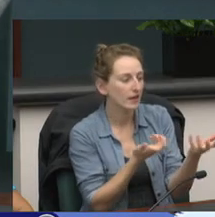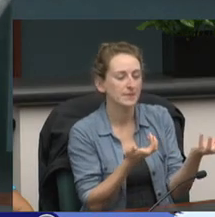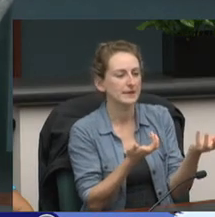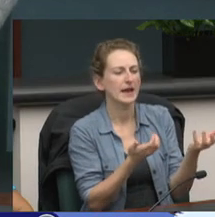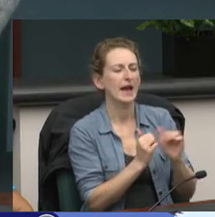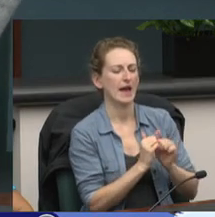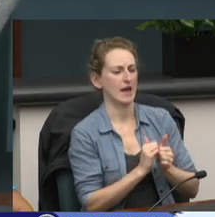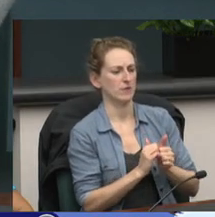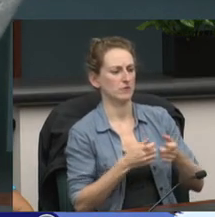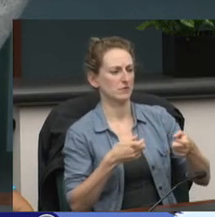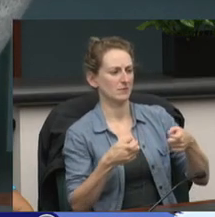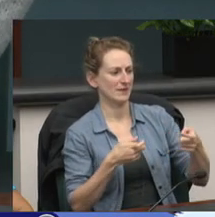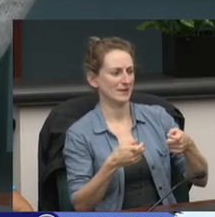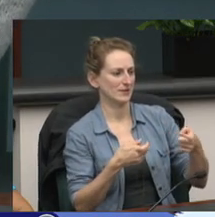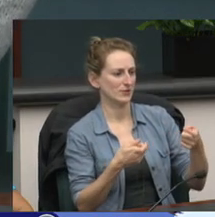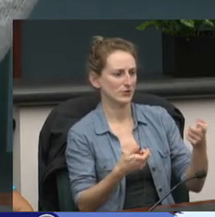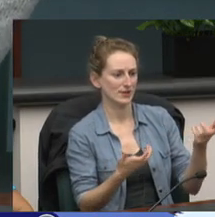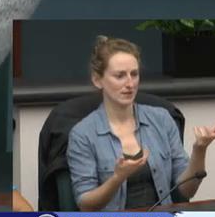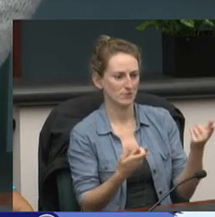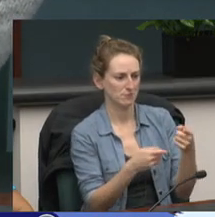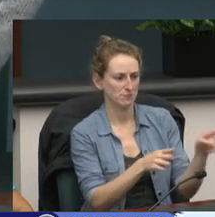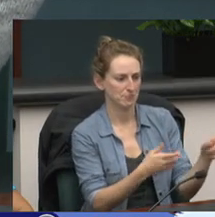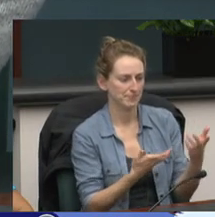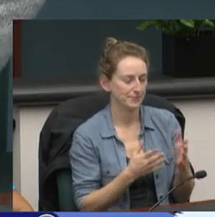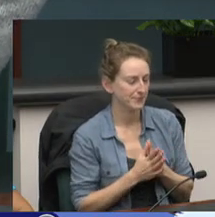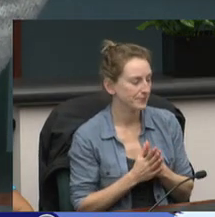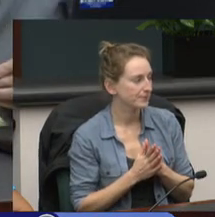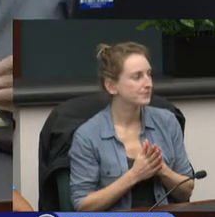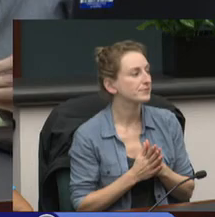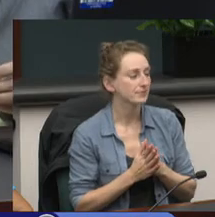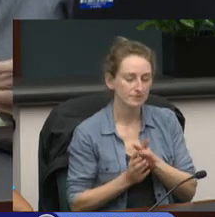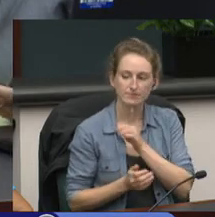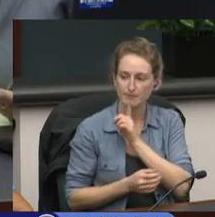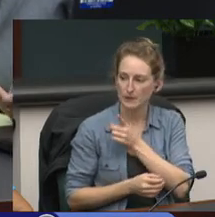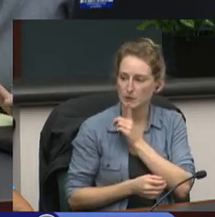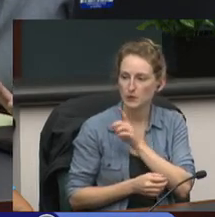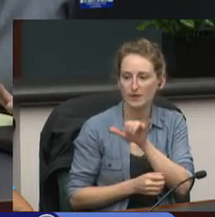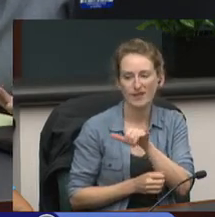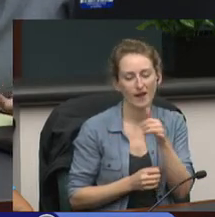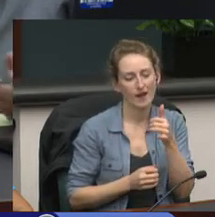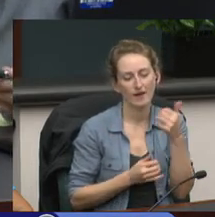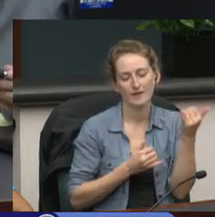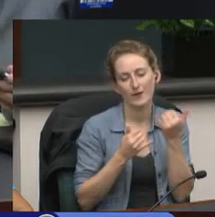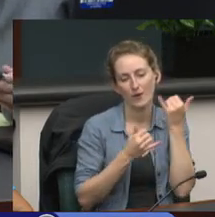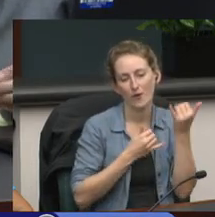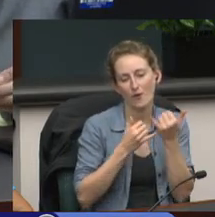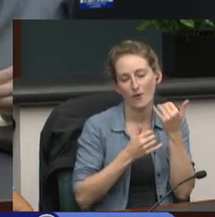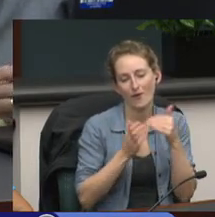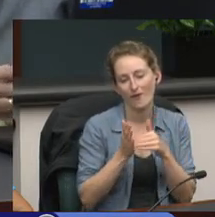recourse for that property oh sure so we get that kind of call semi-regularly I